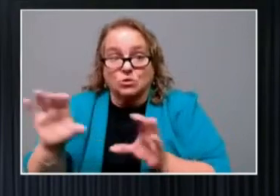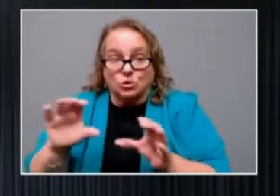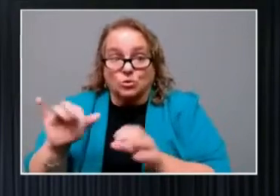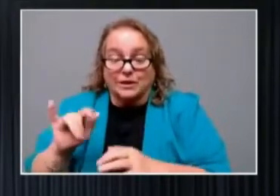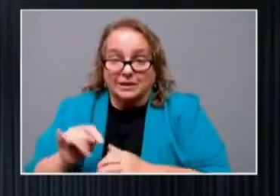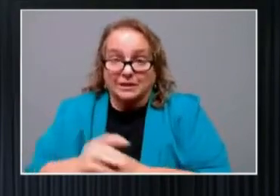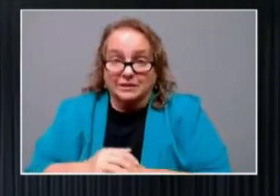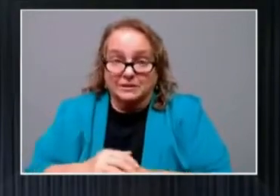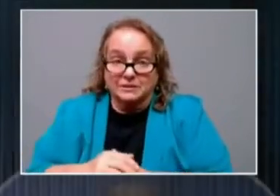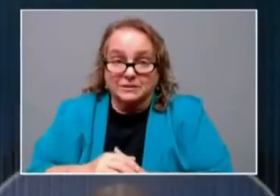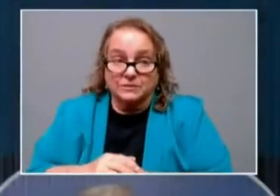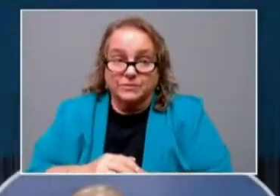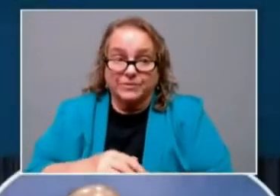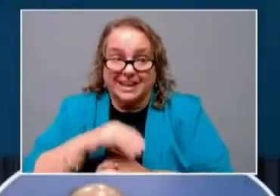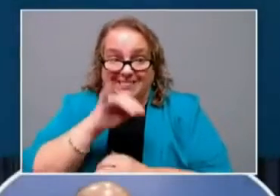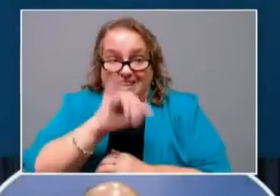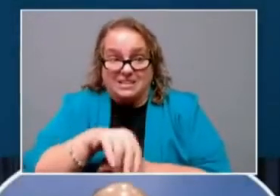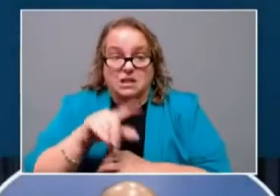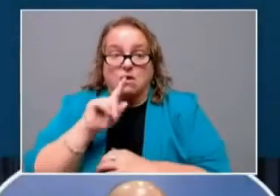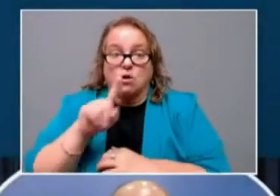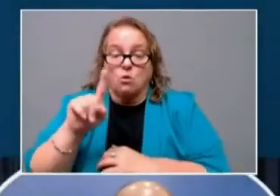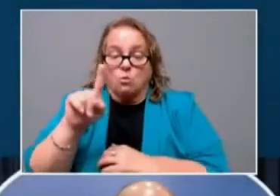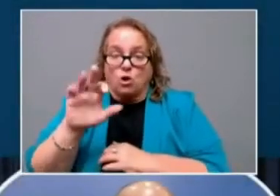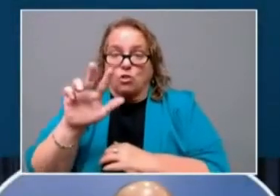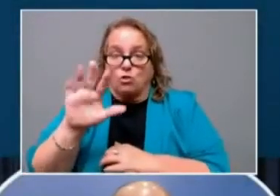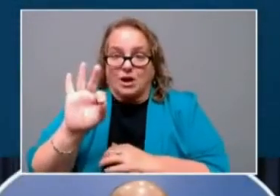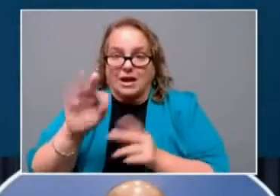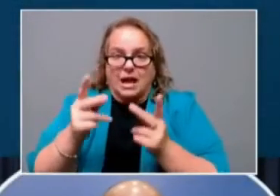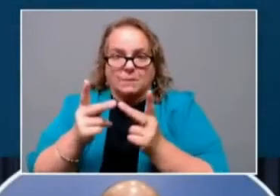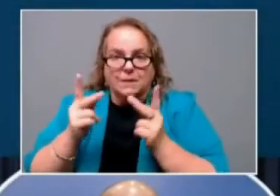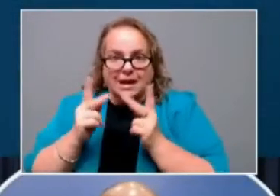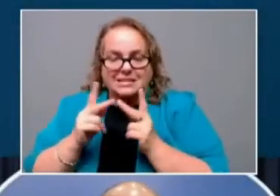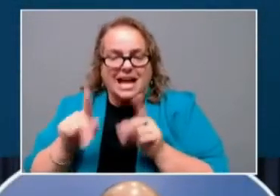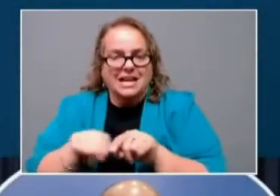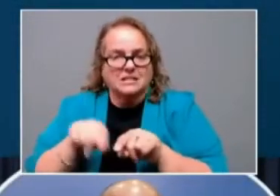These are the 139 locations as of last week that we're receiving shipments of